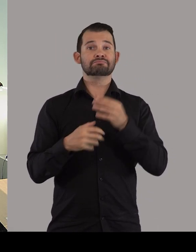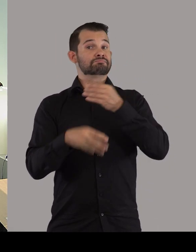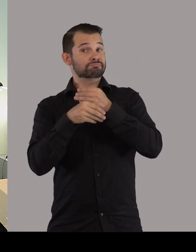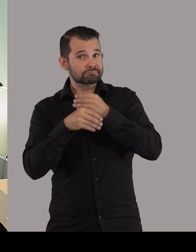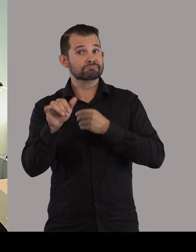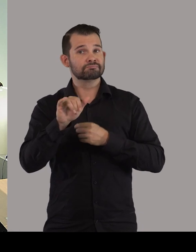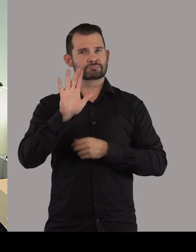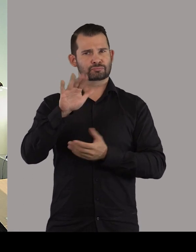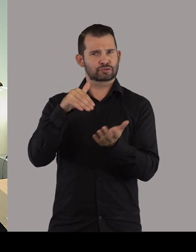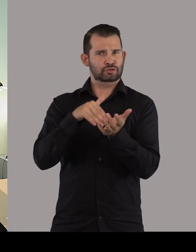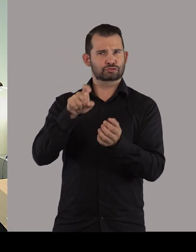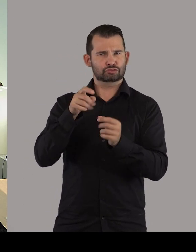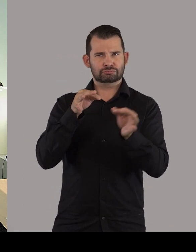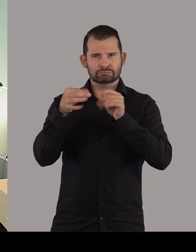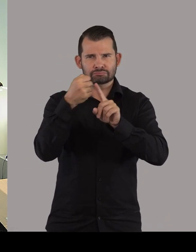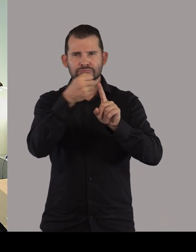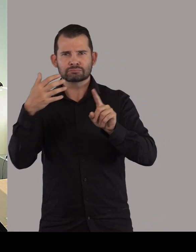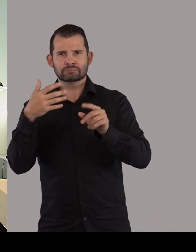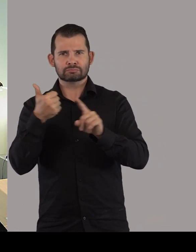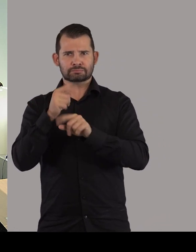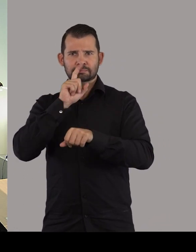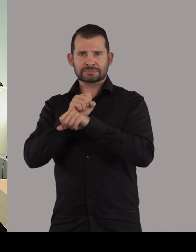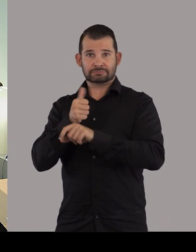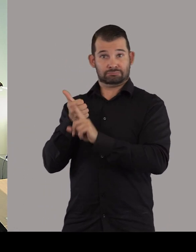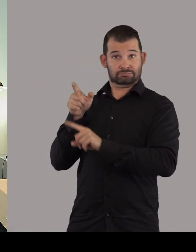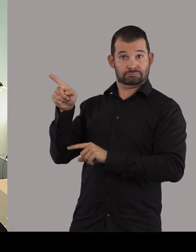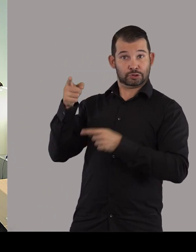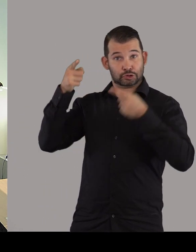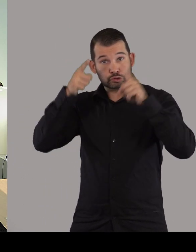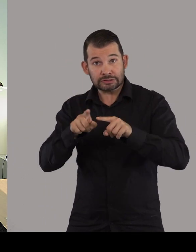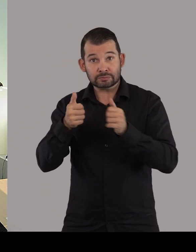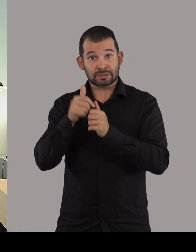whether or not they agree with the eligibility decision, and why.